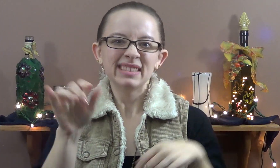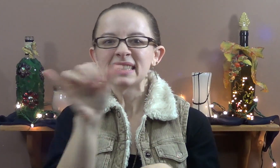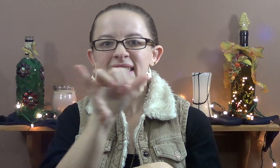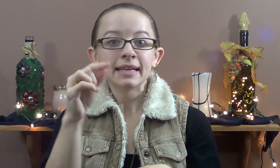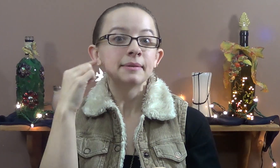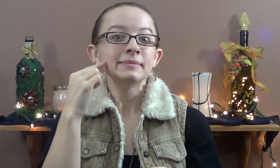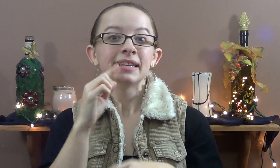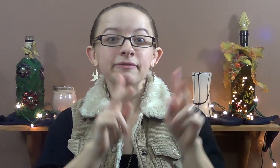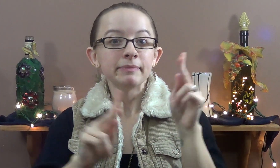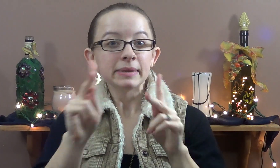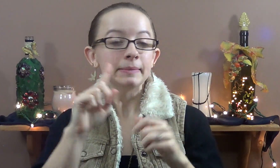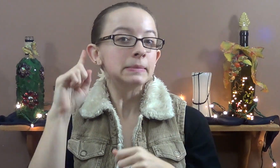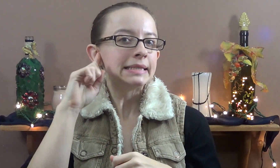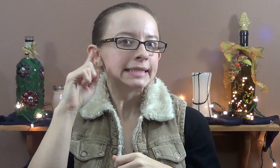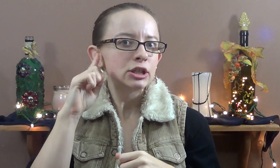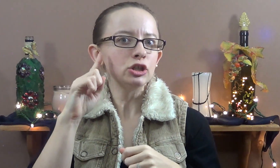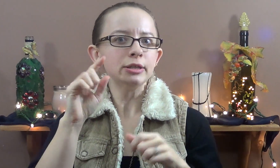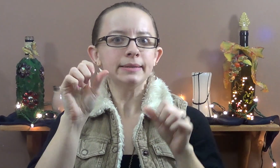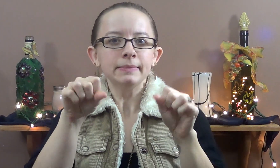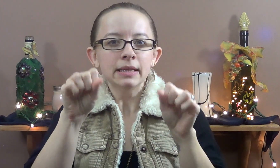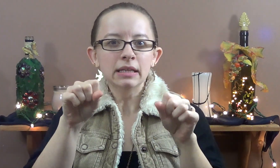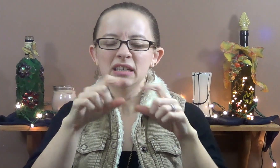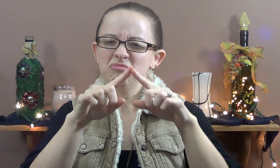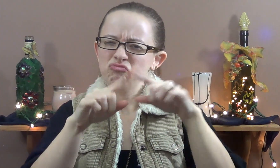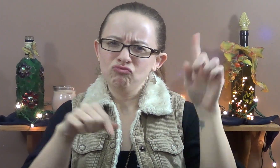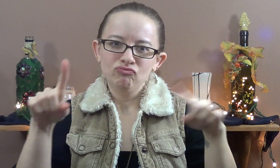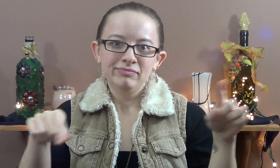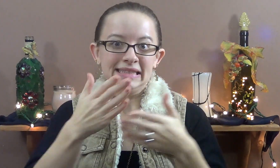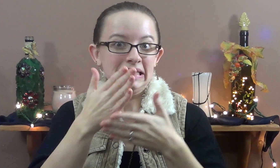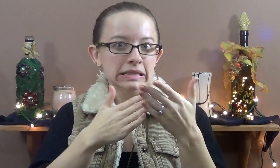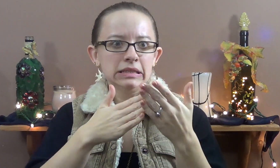and fully blind. It varies just like people who are only deaf,